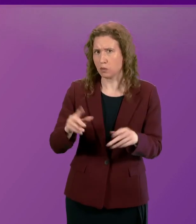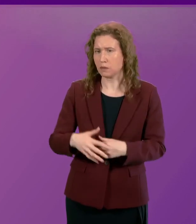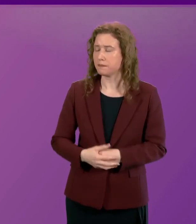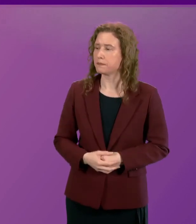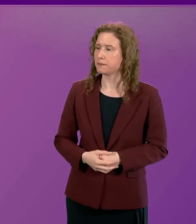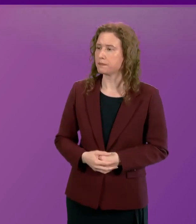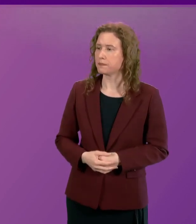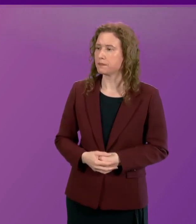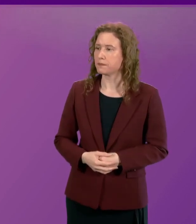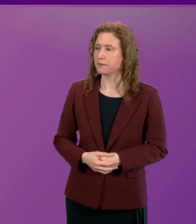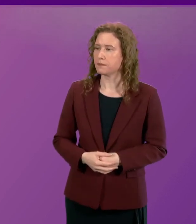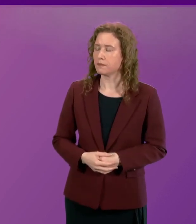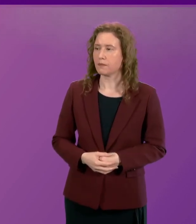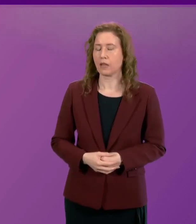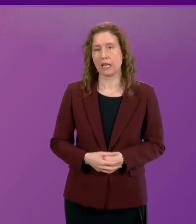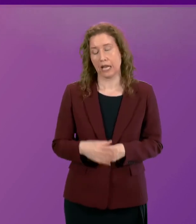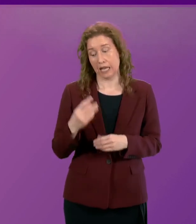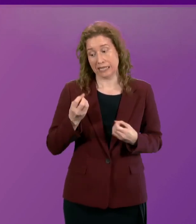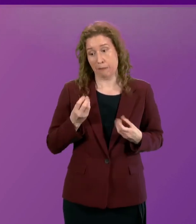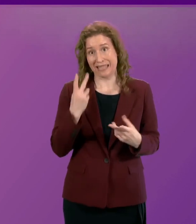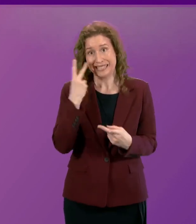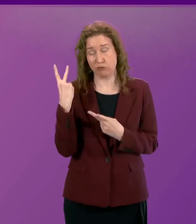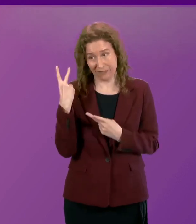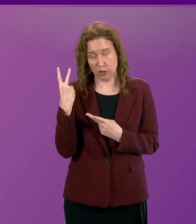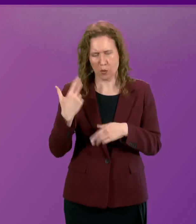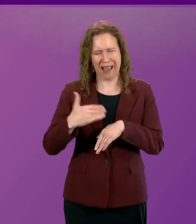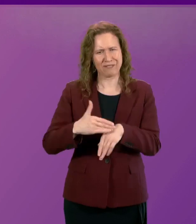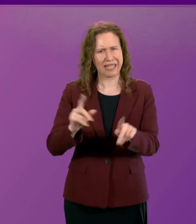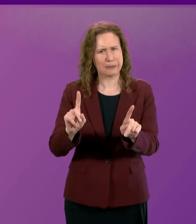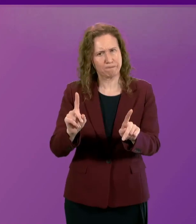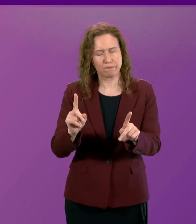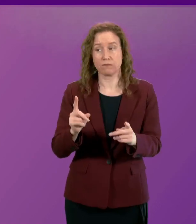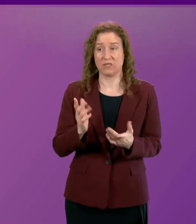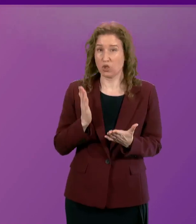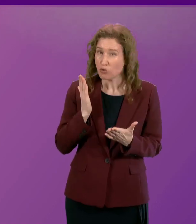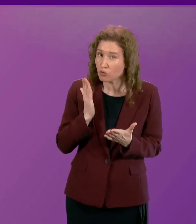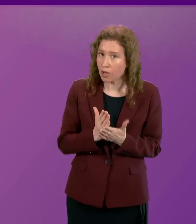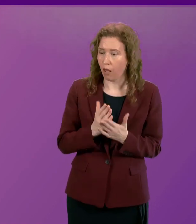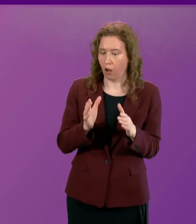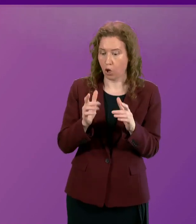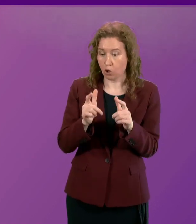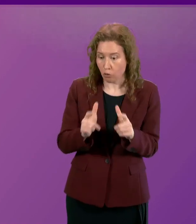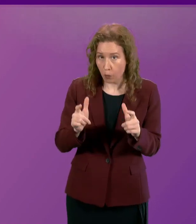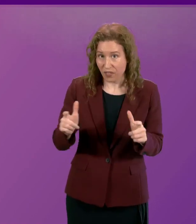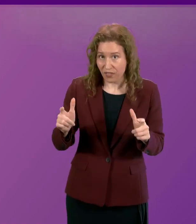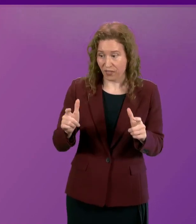The implications of the spending review are that the real-terms growth in the Scottish